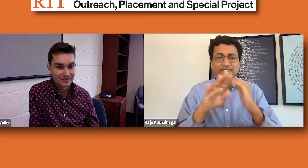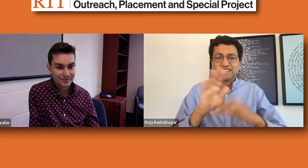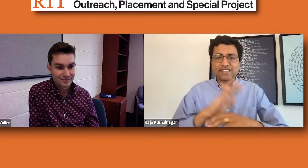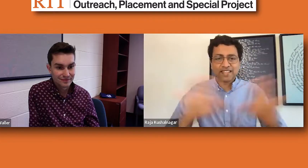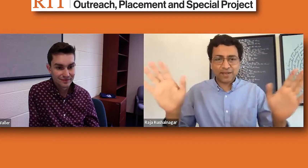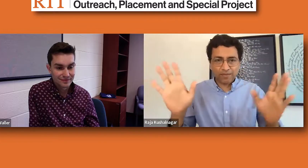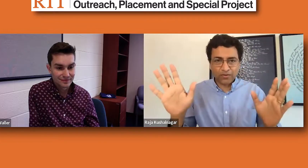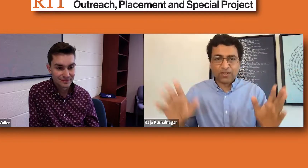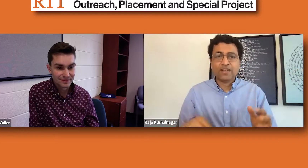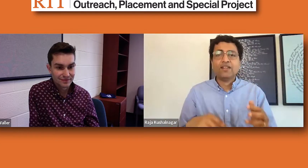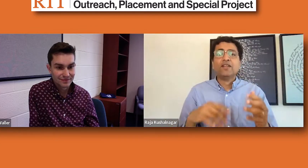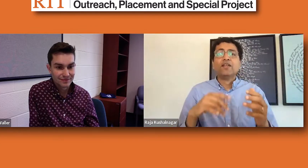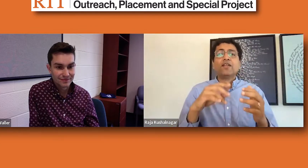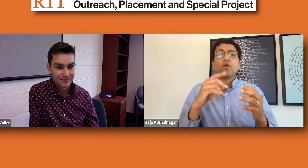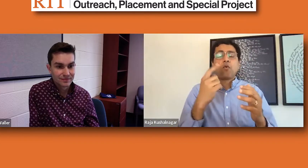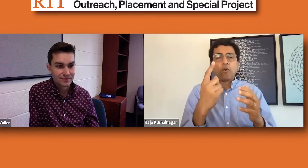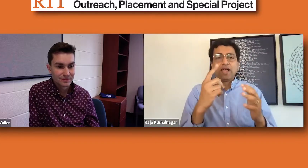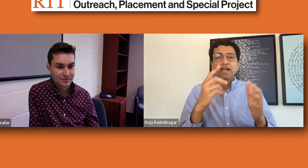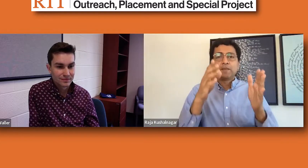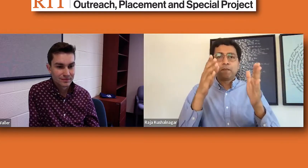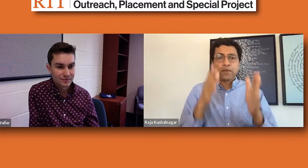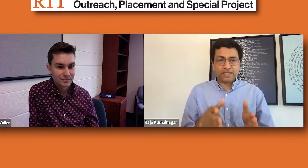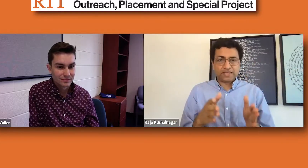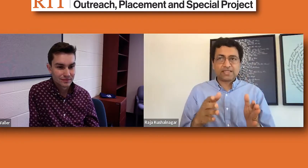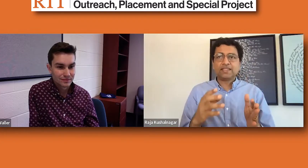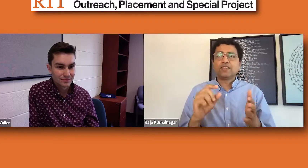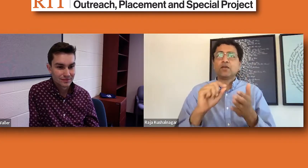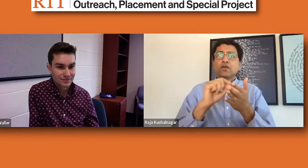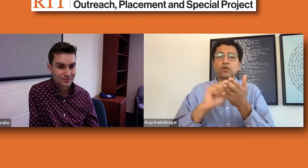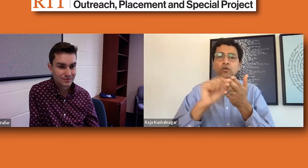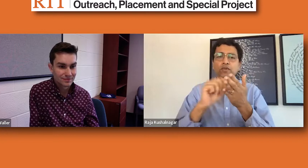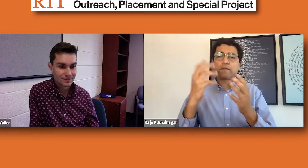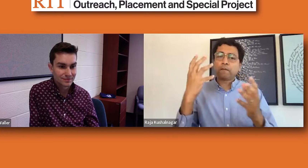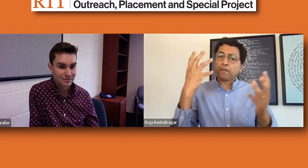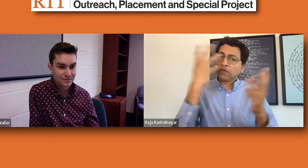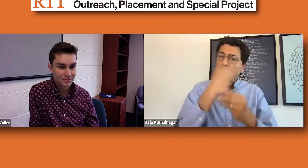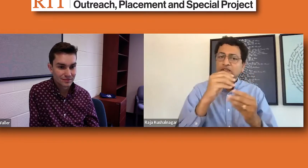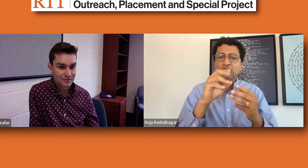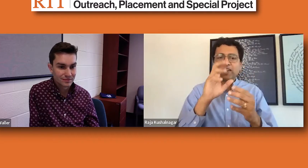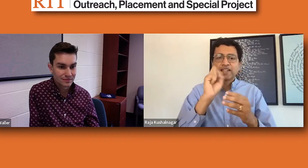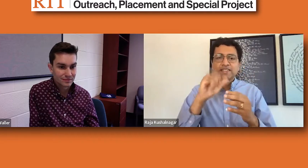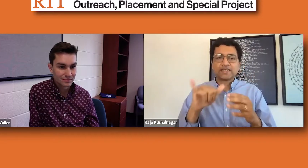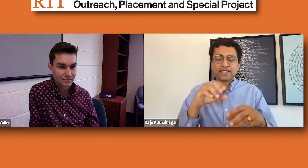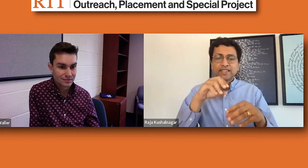And so that created a barrier for Deaf people to access films.